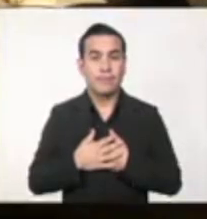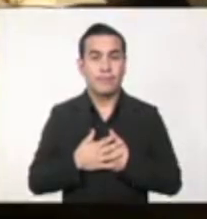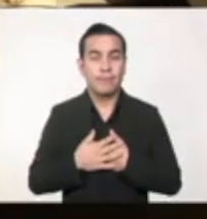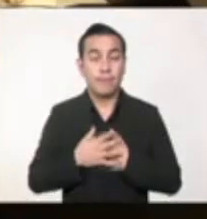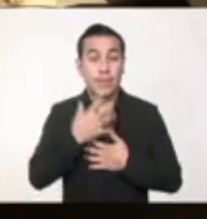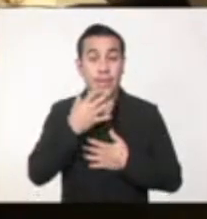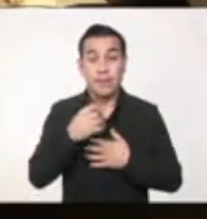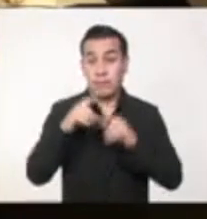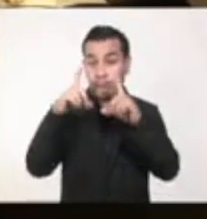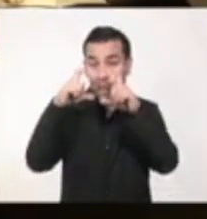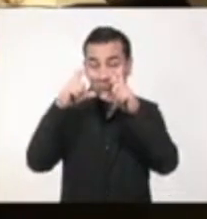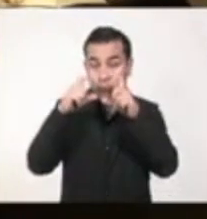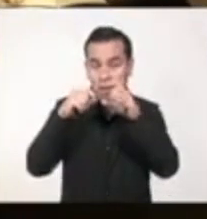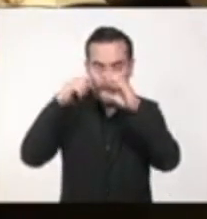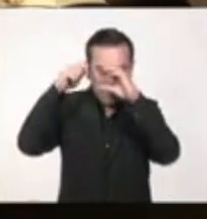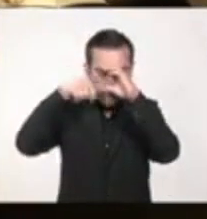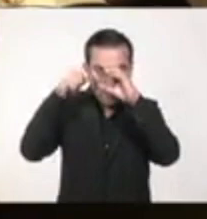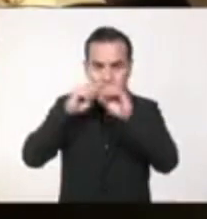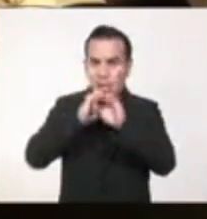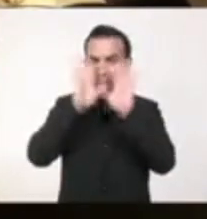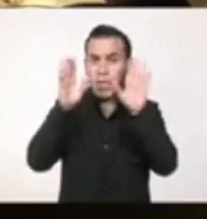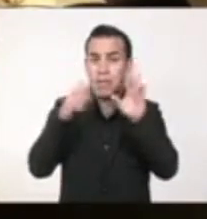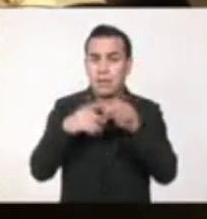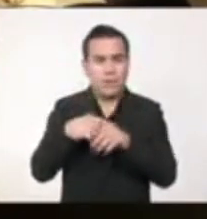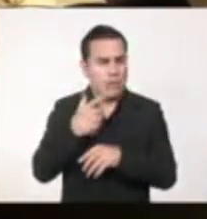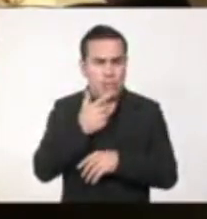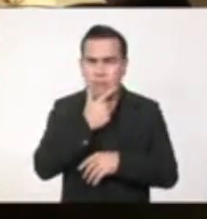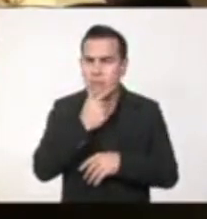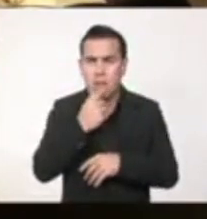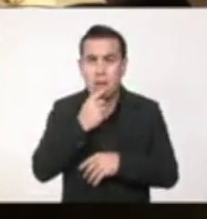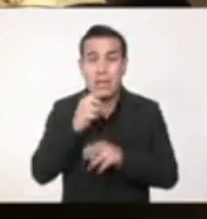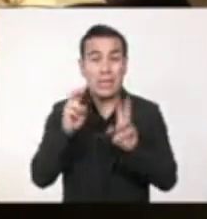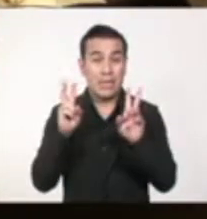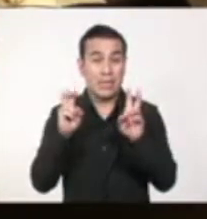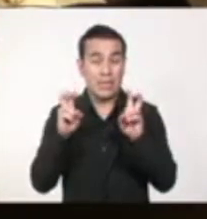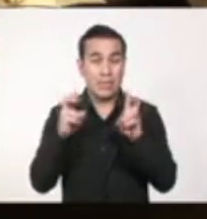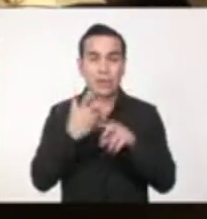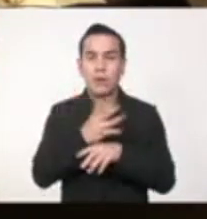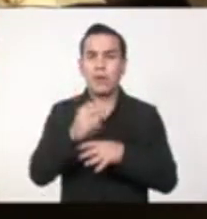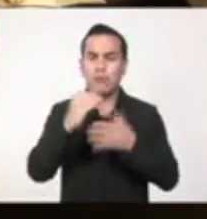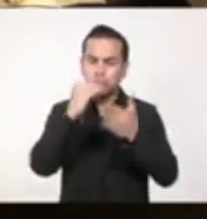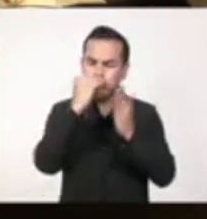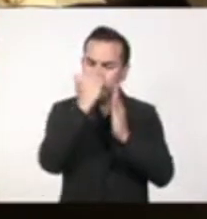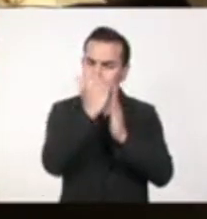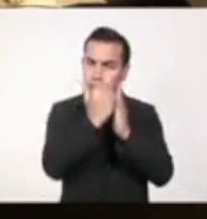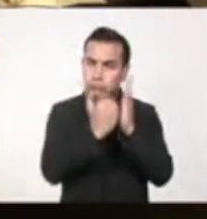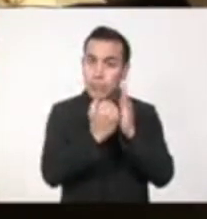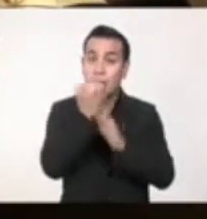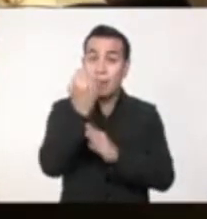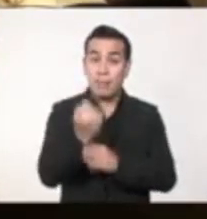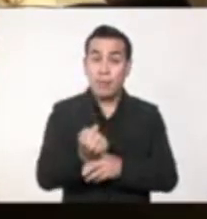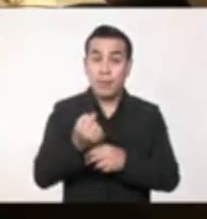photographs, videos, there is no doubt, well no, it is not a more topic, it is on the list of donors, ARENA, list